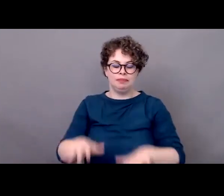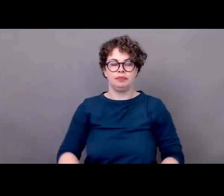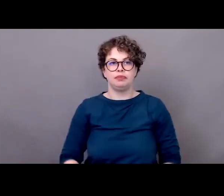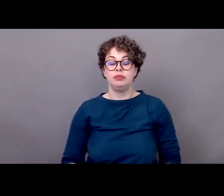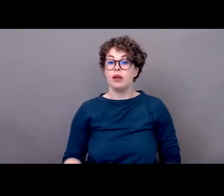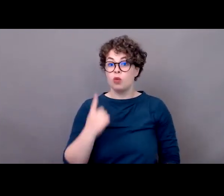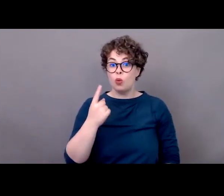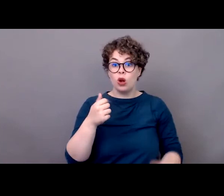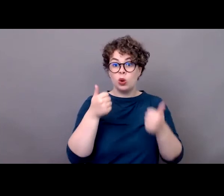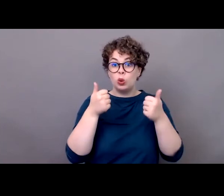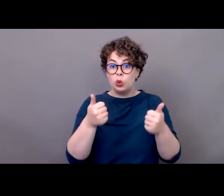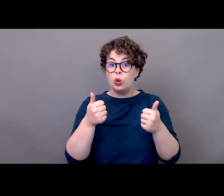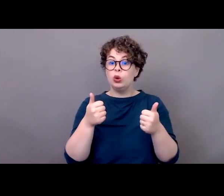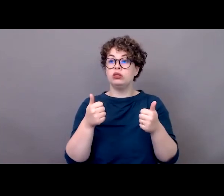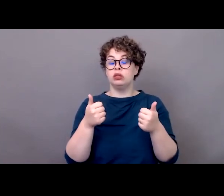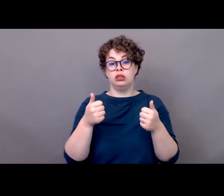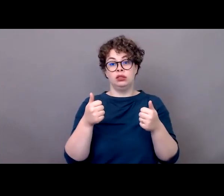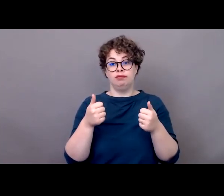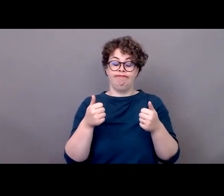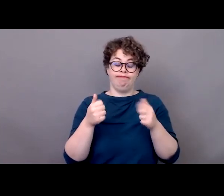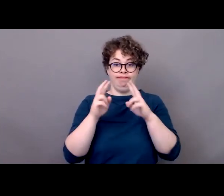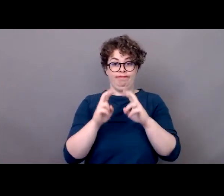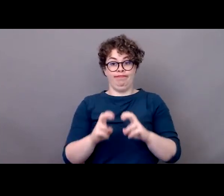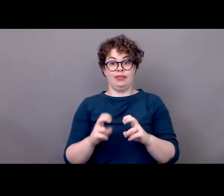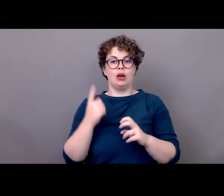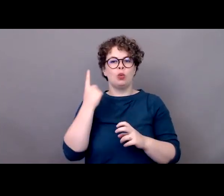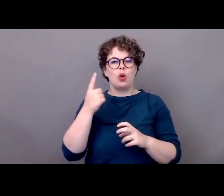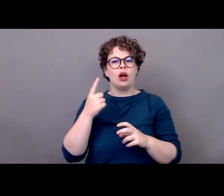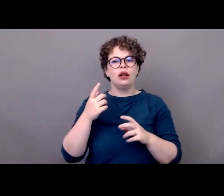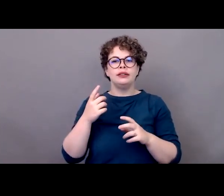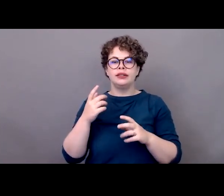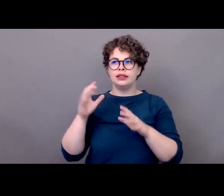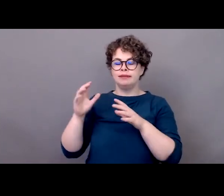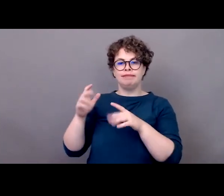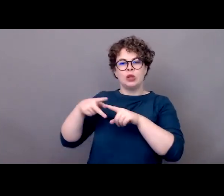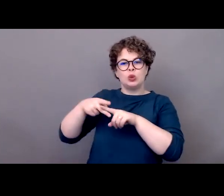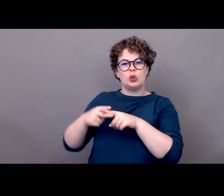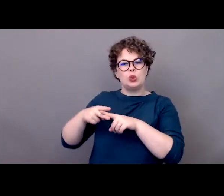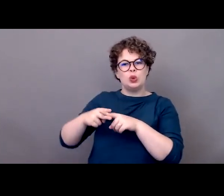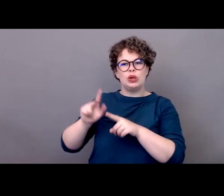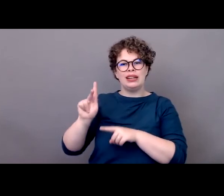around collection of data and the application of the Washington Group questions. This is a